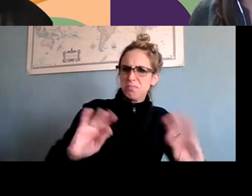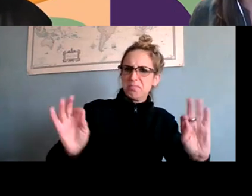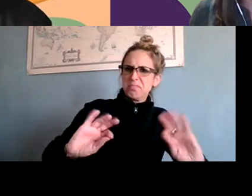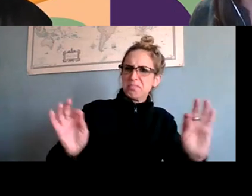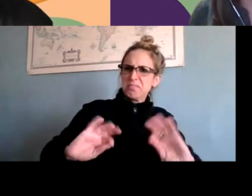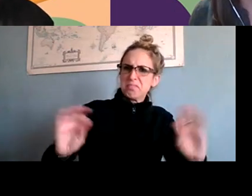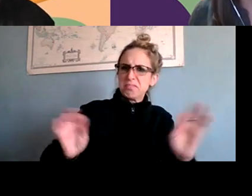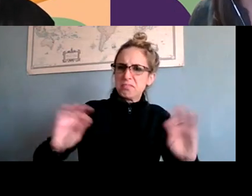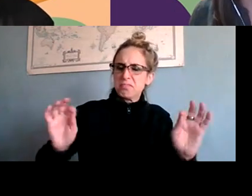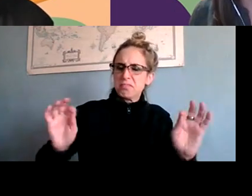Aurora Chang: And i'm like.